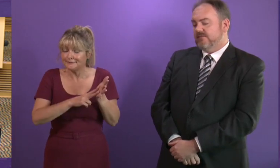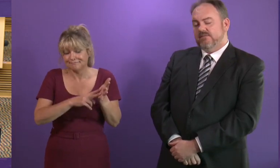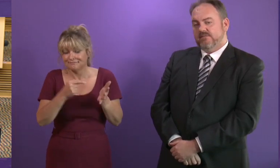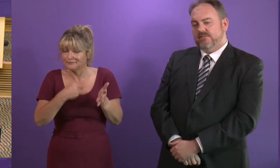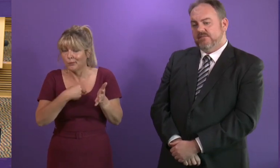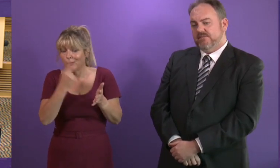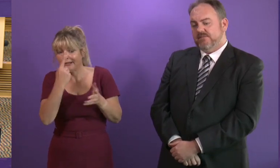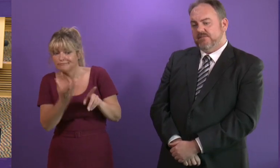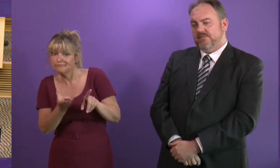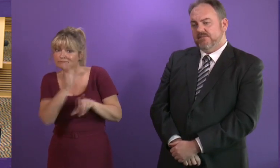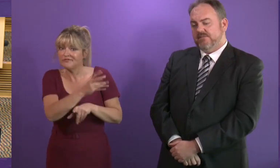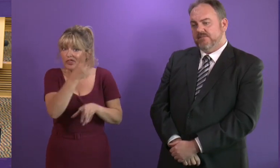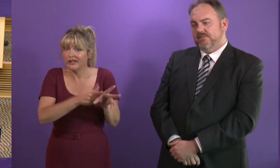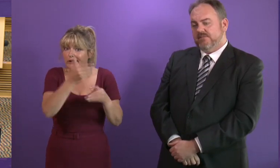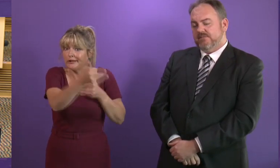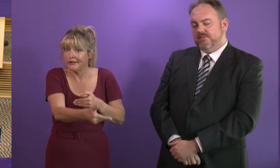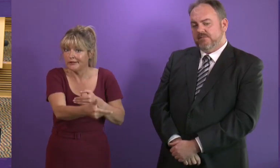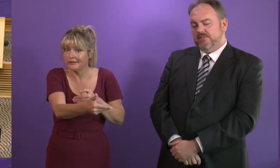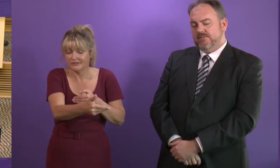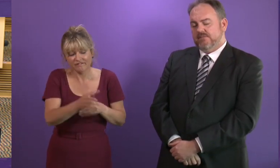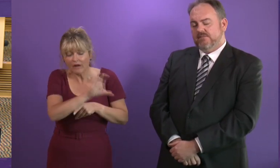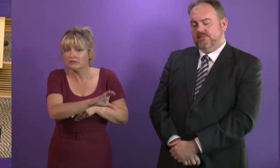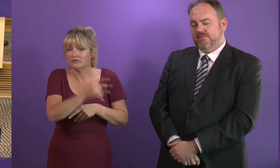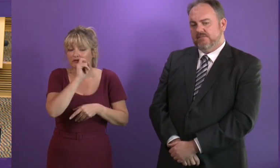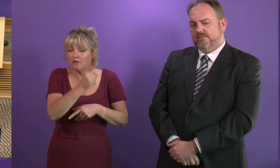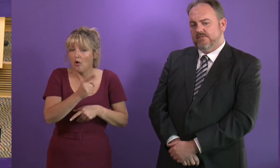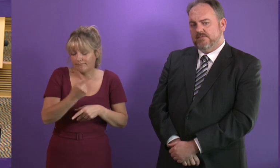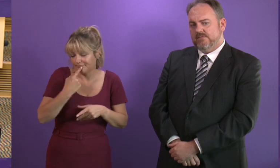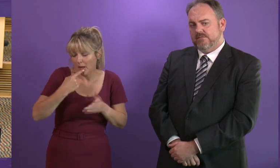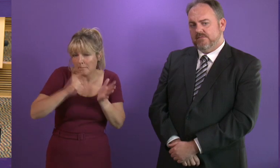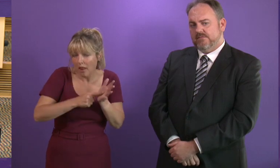innovative work in sexual health and blood-borne viruses. That includes funding to support